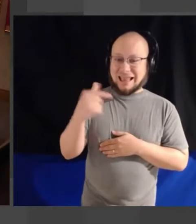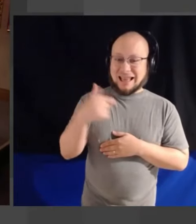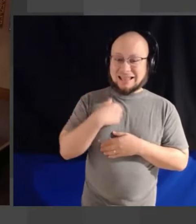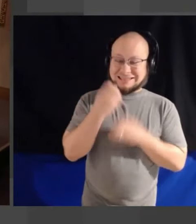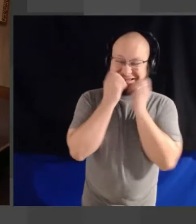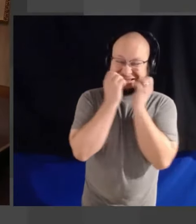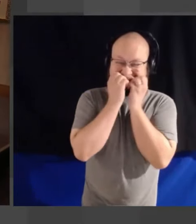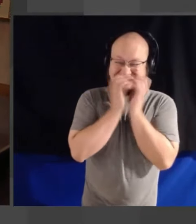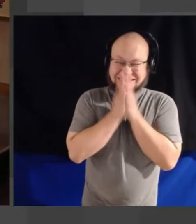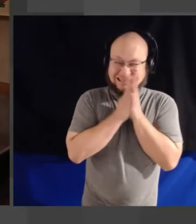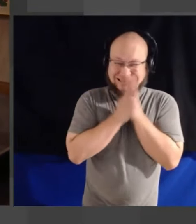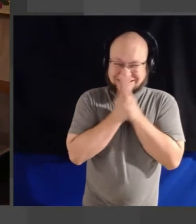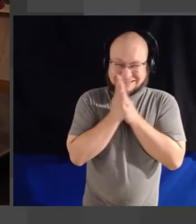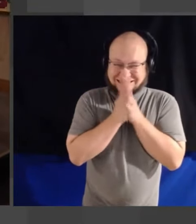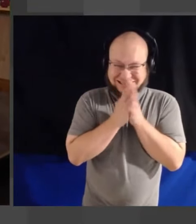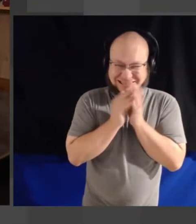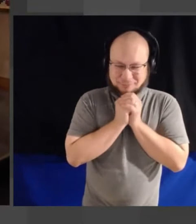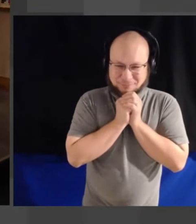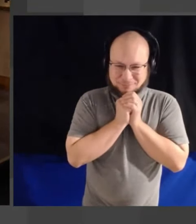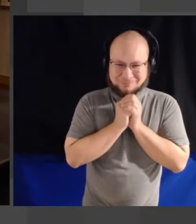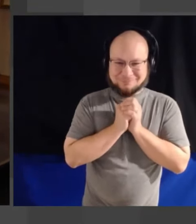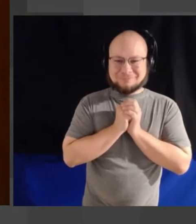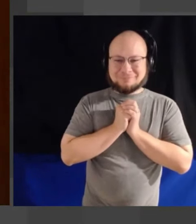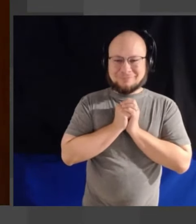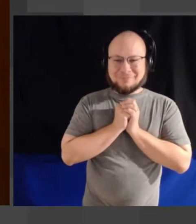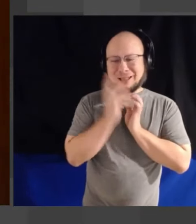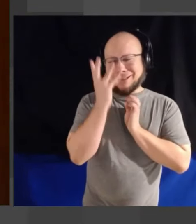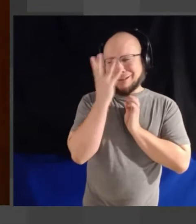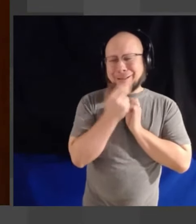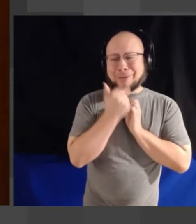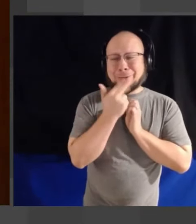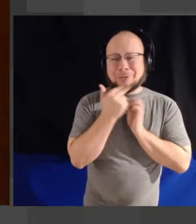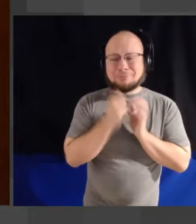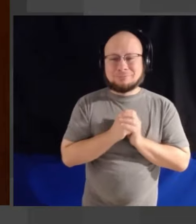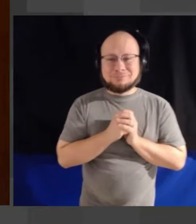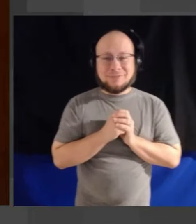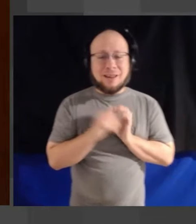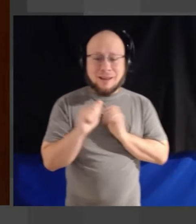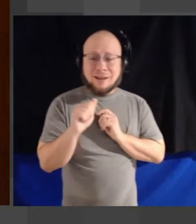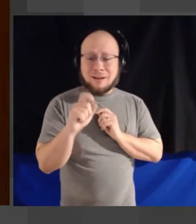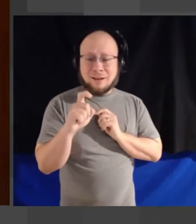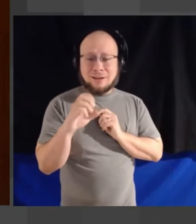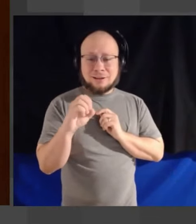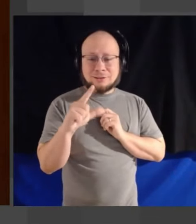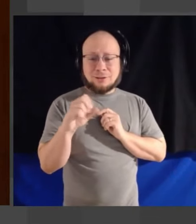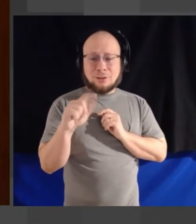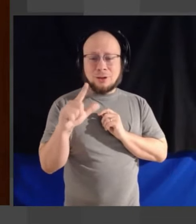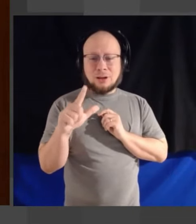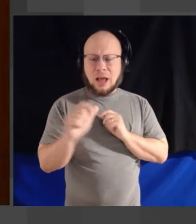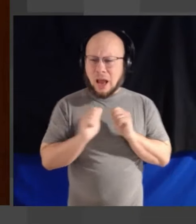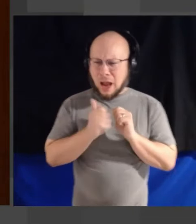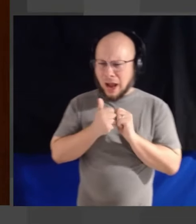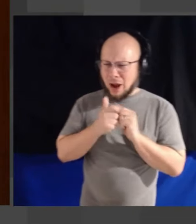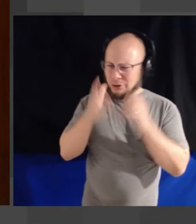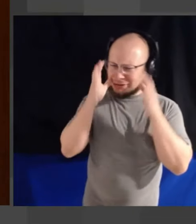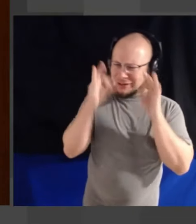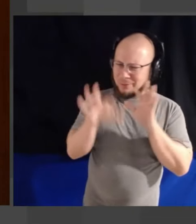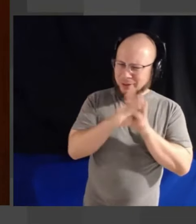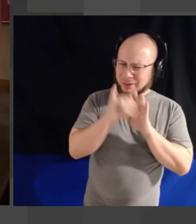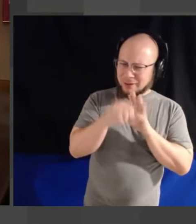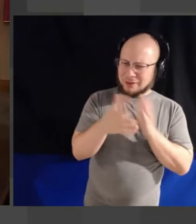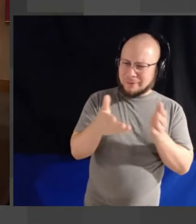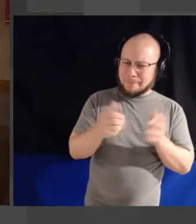SOUND I CAN MAKE AFTER SEEING